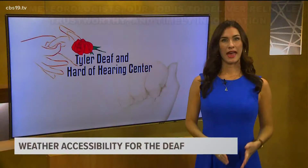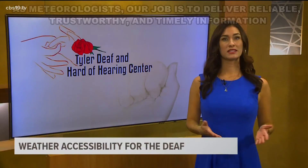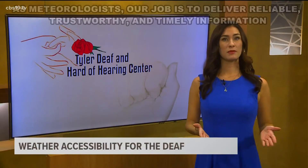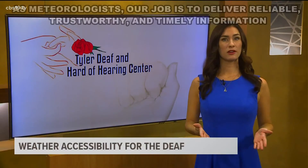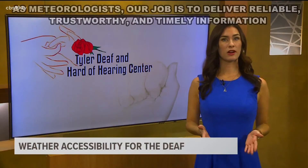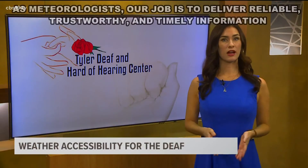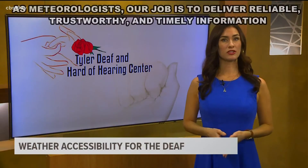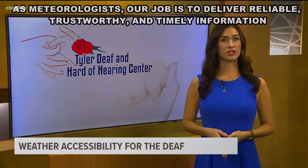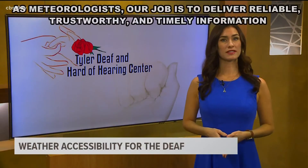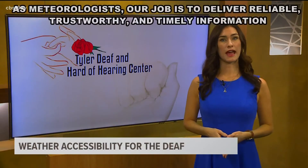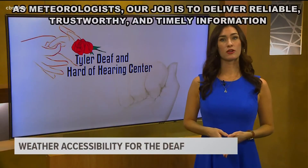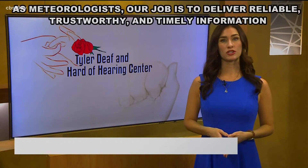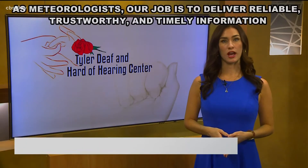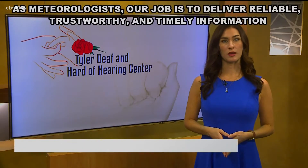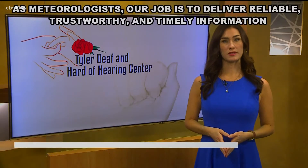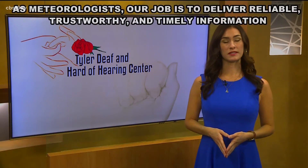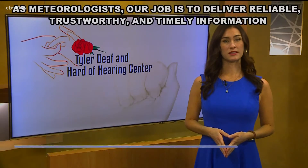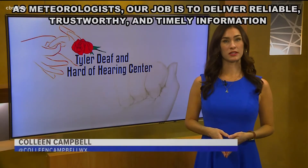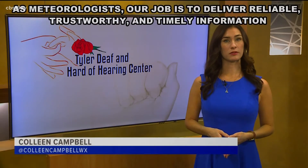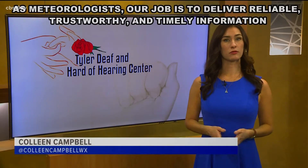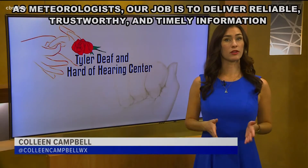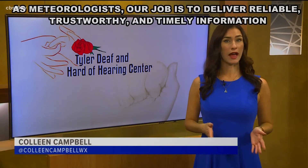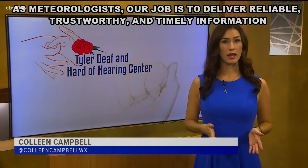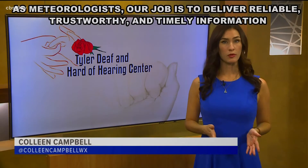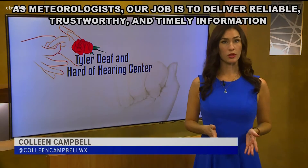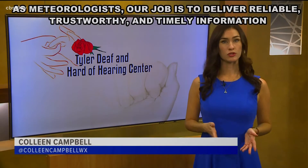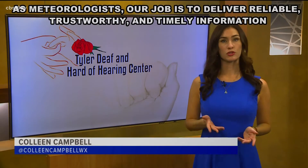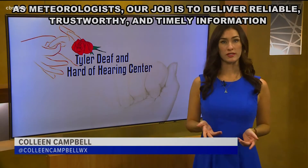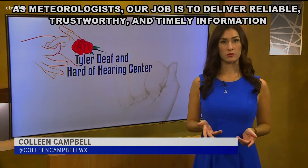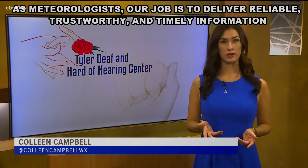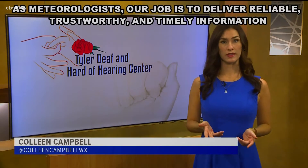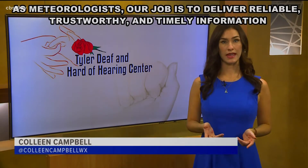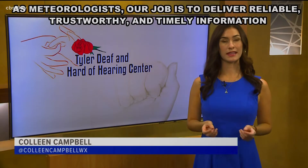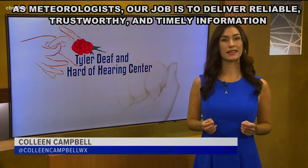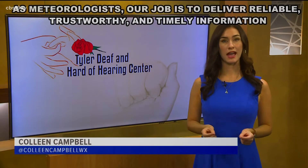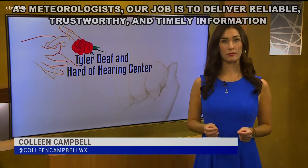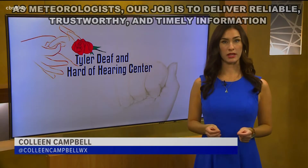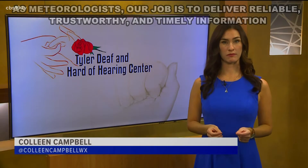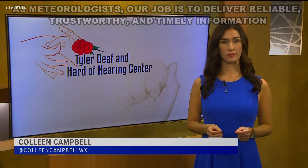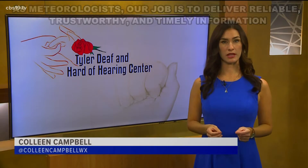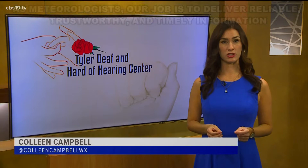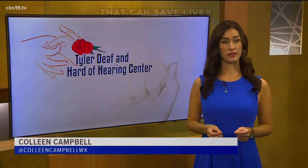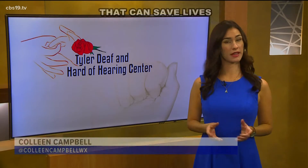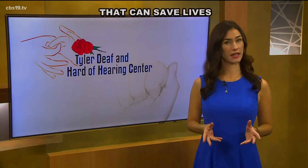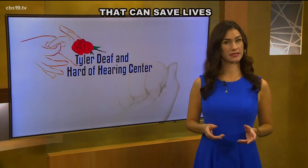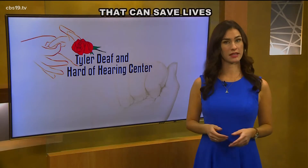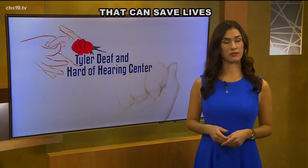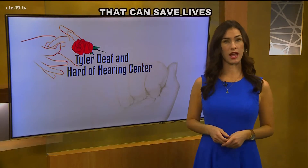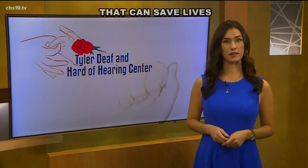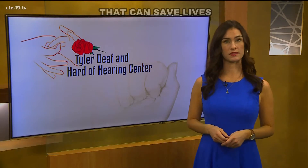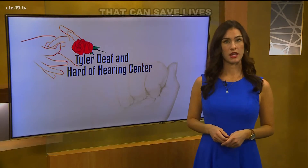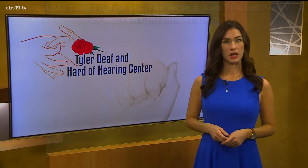As meteorologists, our job is to deliver reliable, trustworthy, and timely information that can save lives.